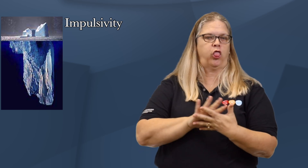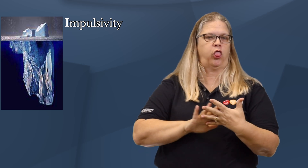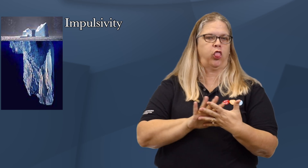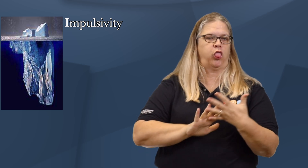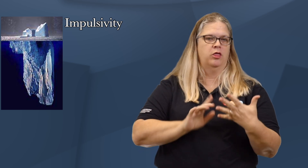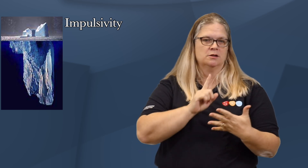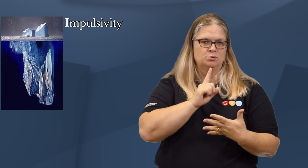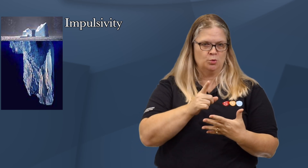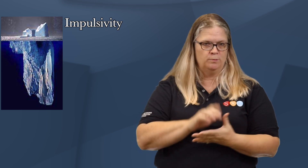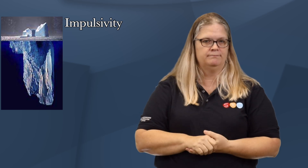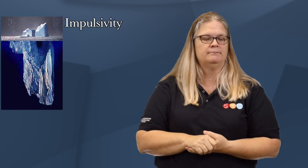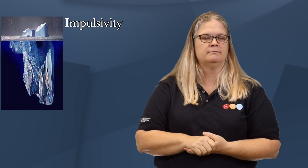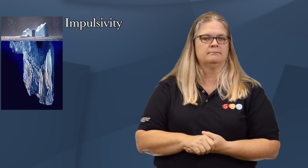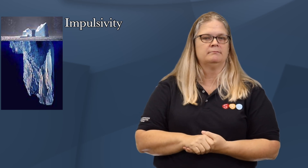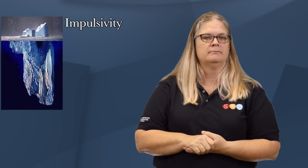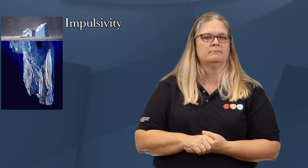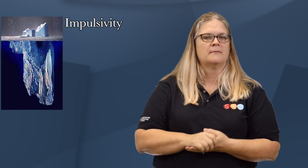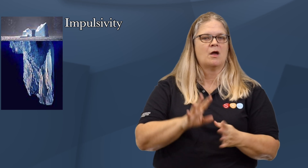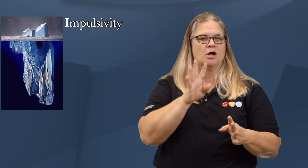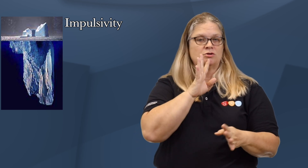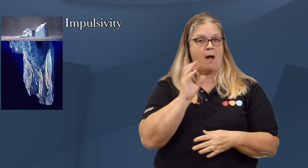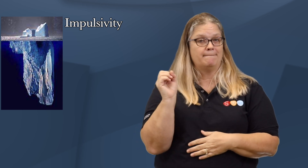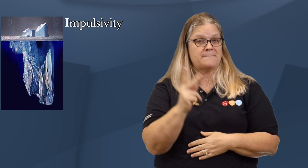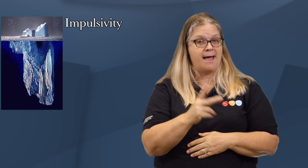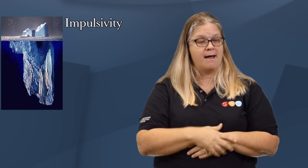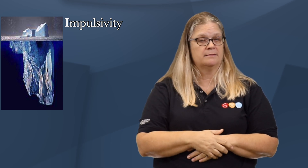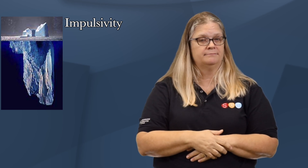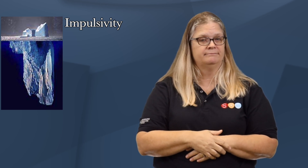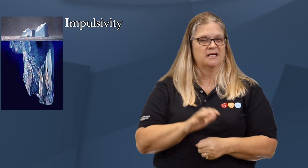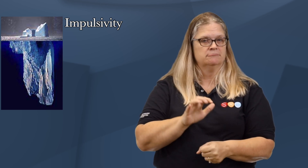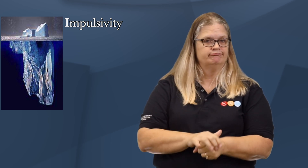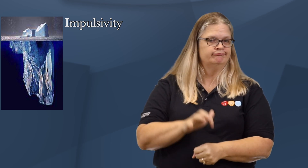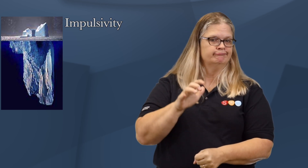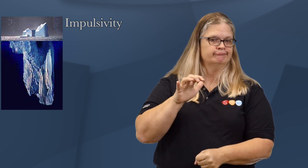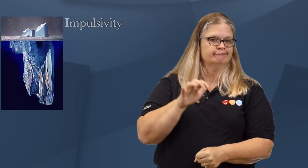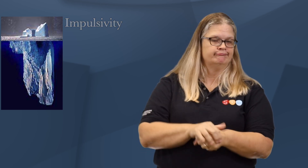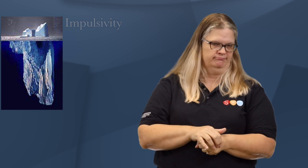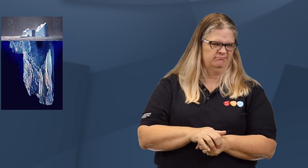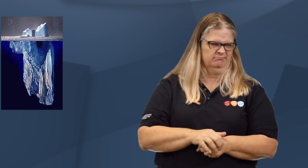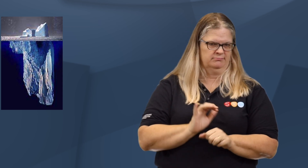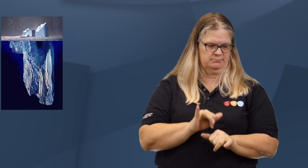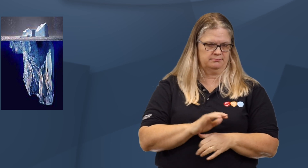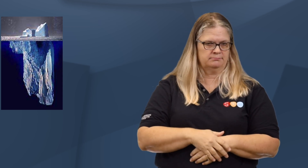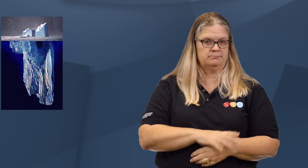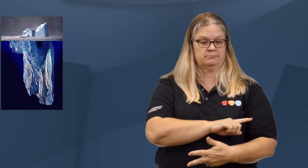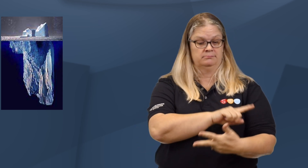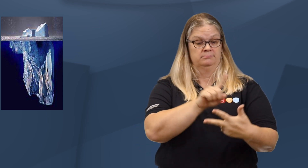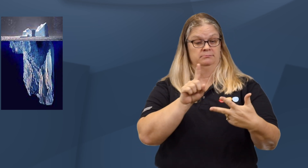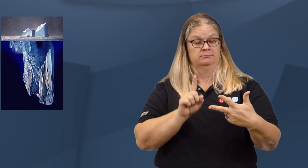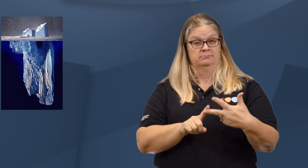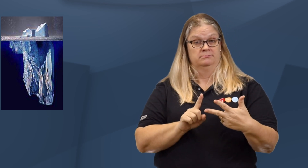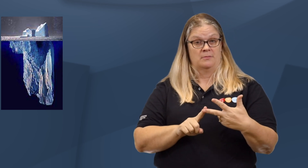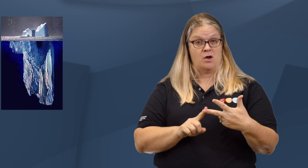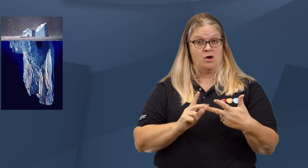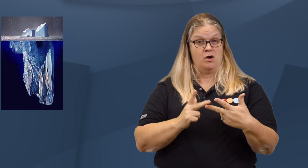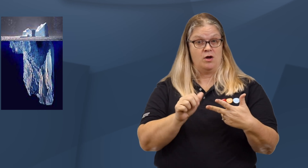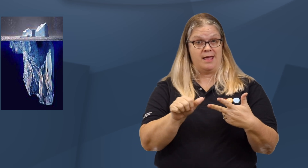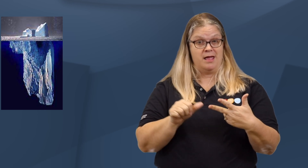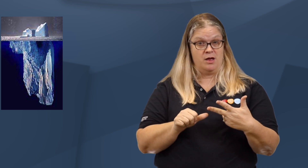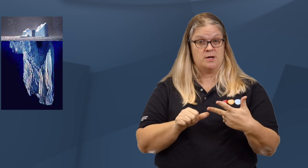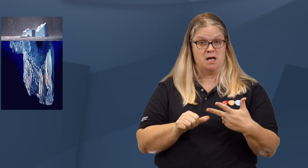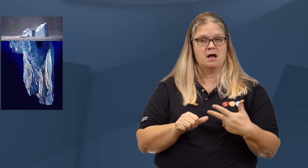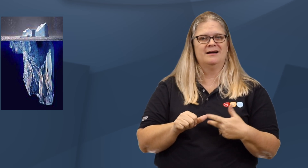telling untruths, talking back, losing their temper, and the third area of the tip